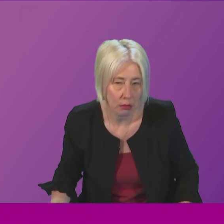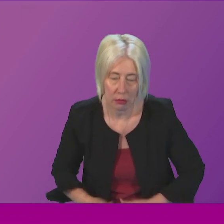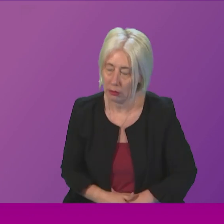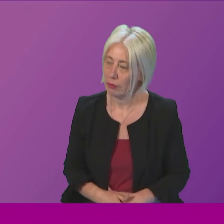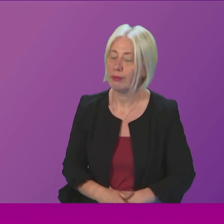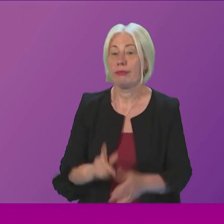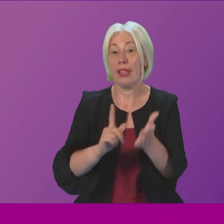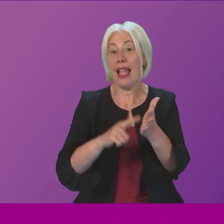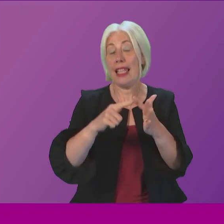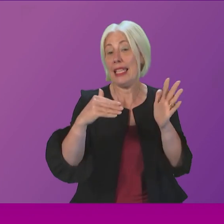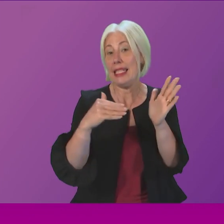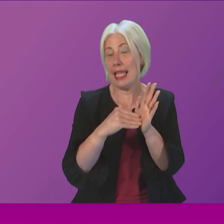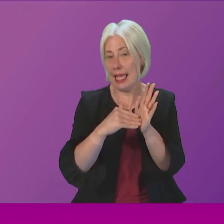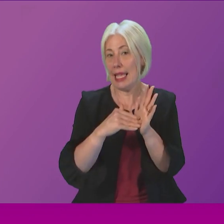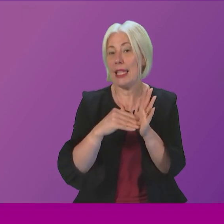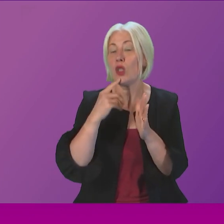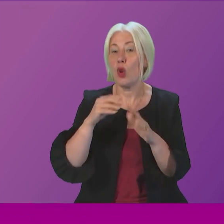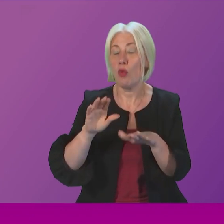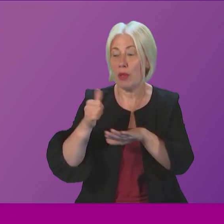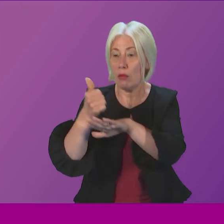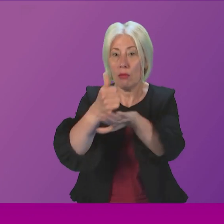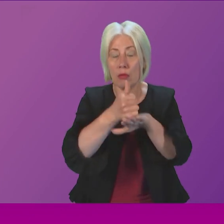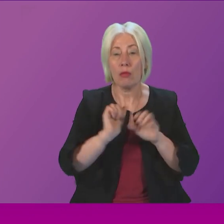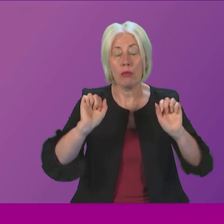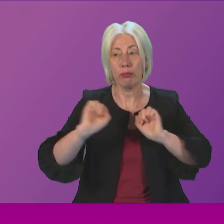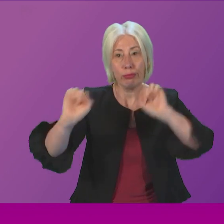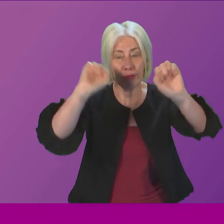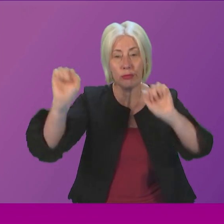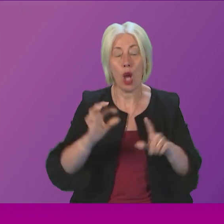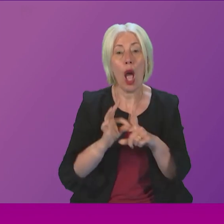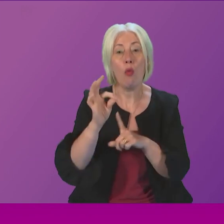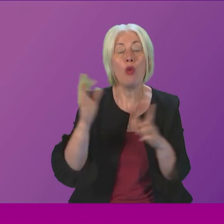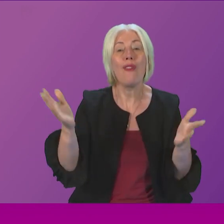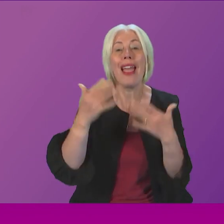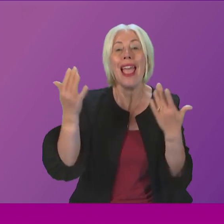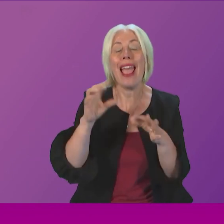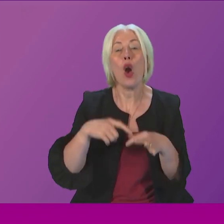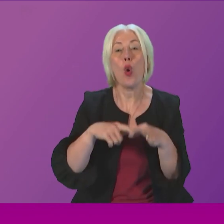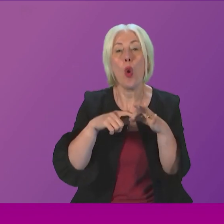LEZs are being introduced to improve air quality and to support Scotland’s wider emissions